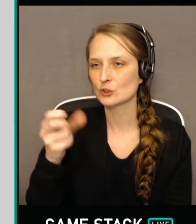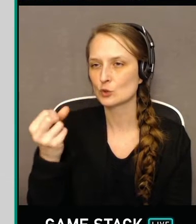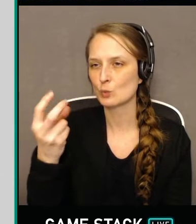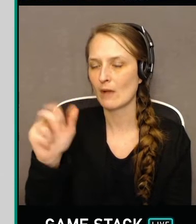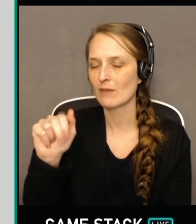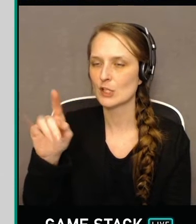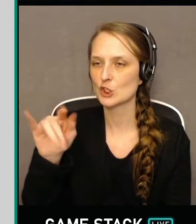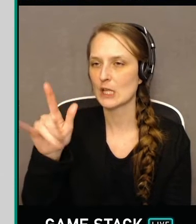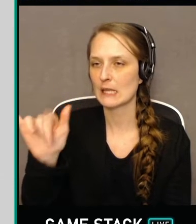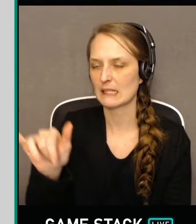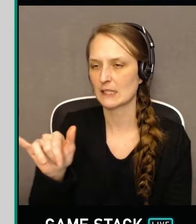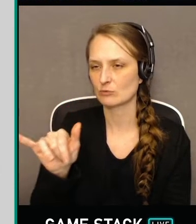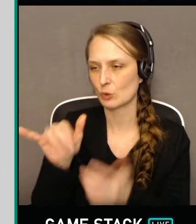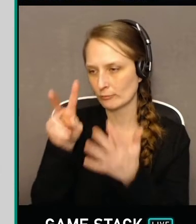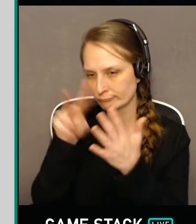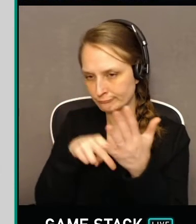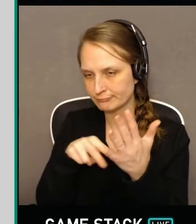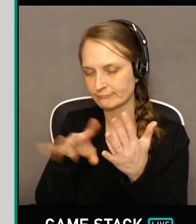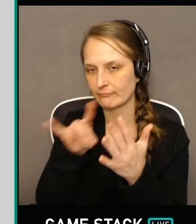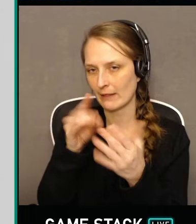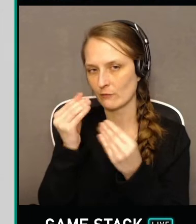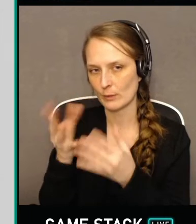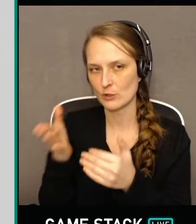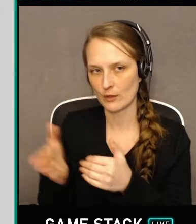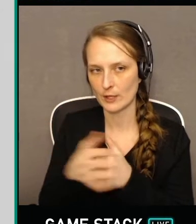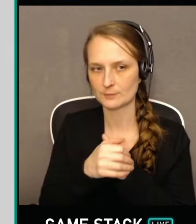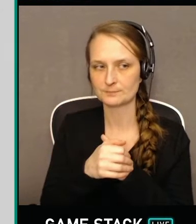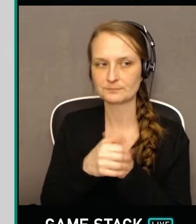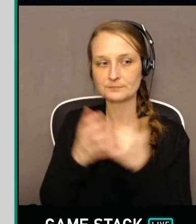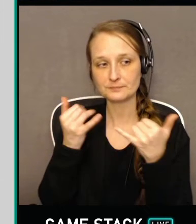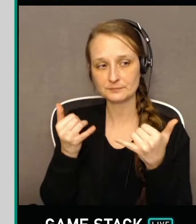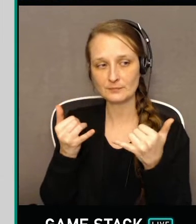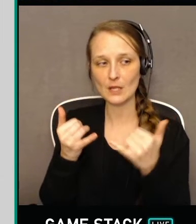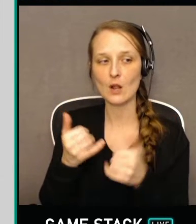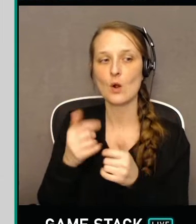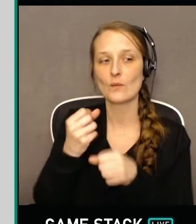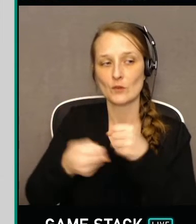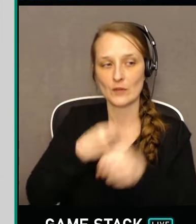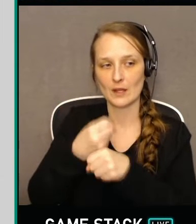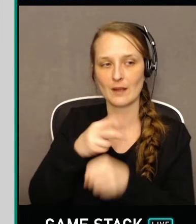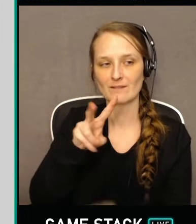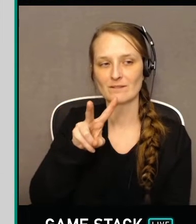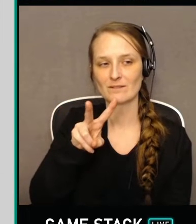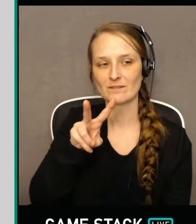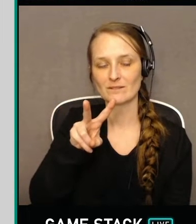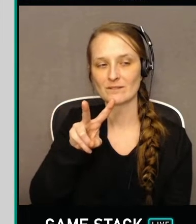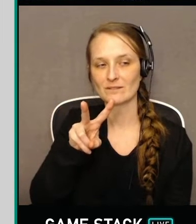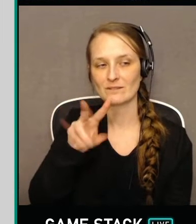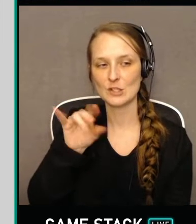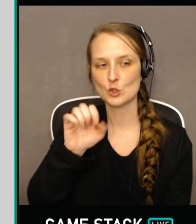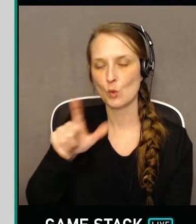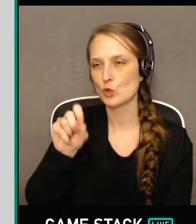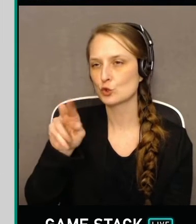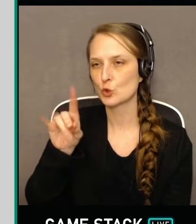Next up, we recommend that you use Visual Studio 2019. The Free Community version works if you don't already have